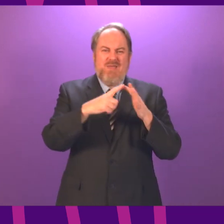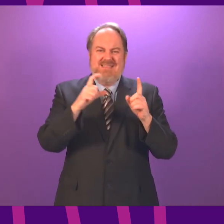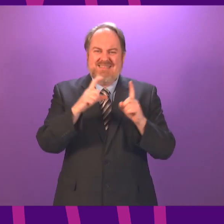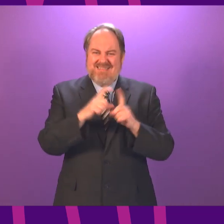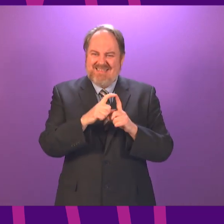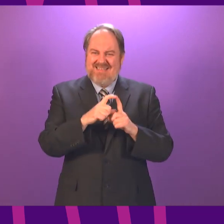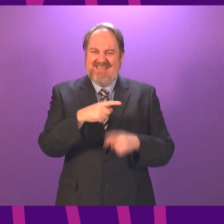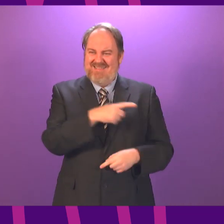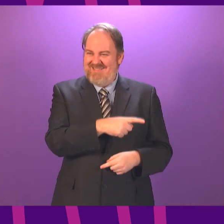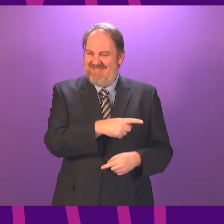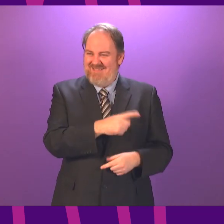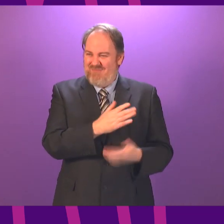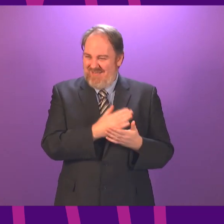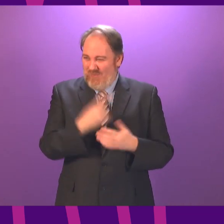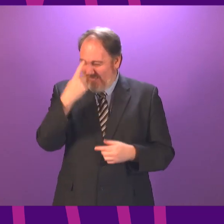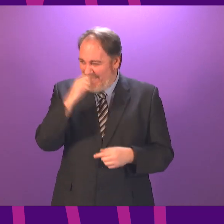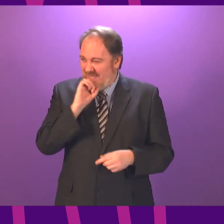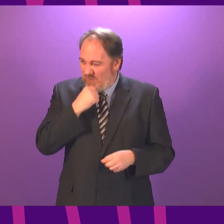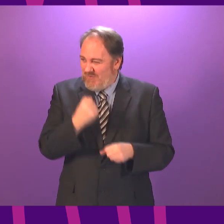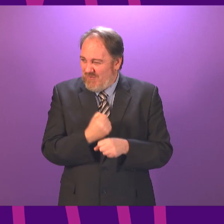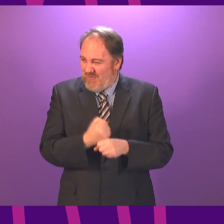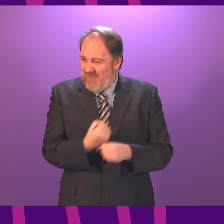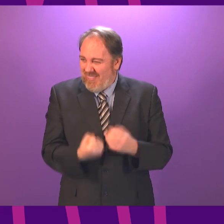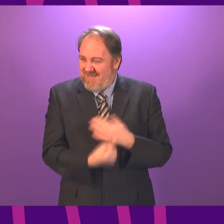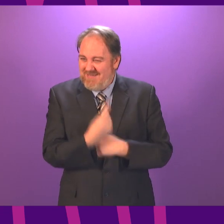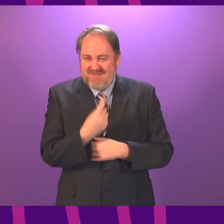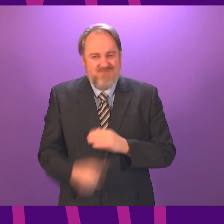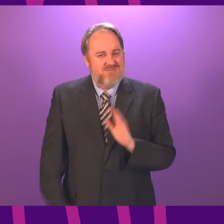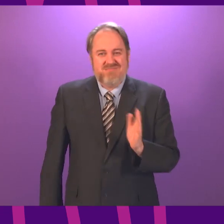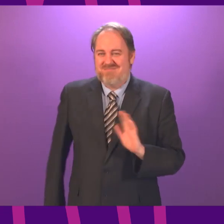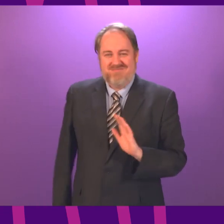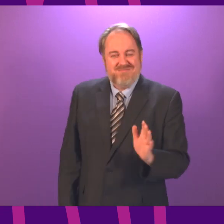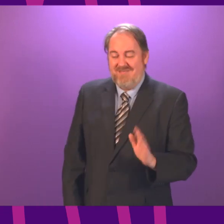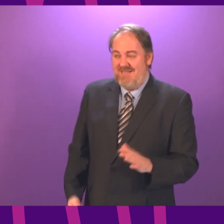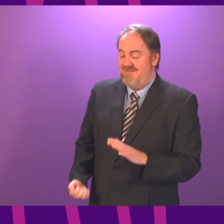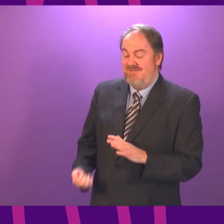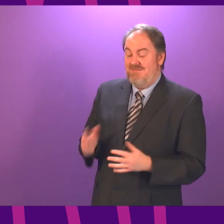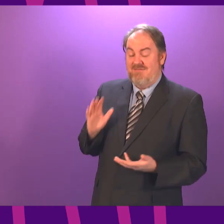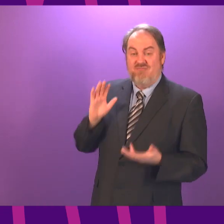happen what he has just suggested is happening is completely outrageous, actually. The OECD